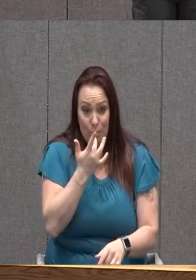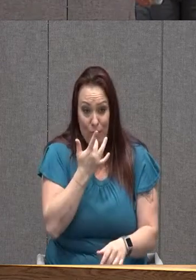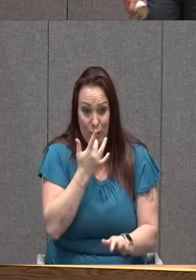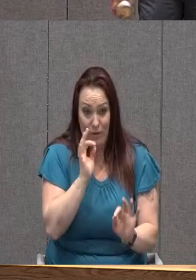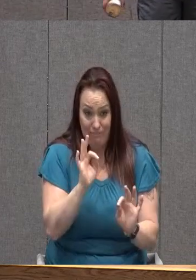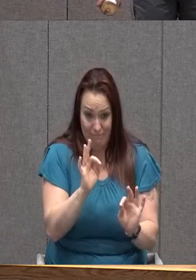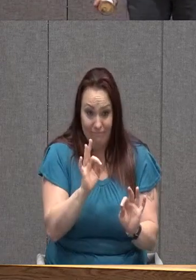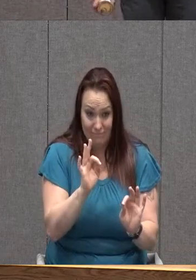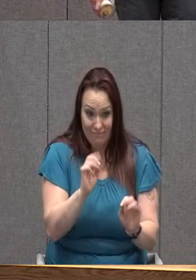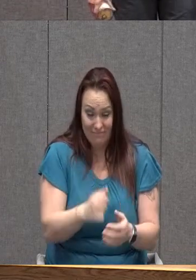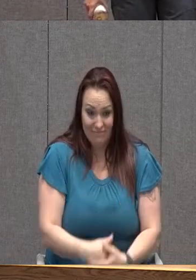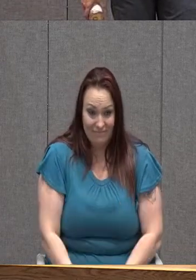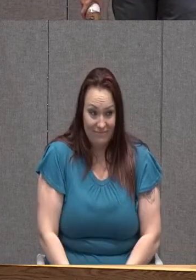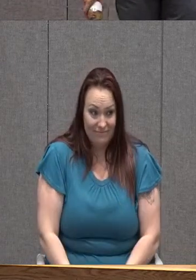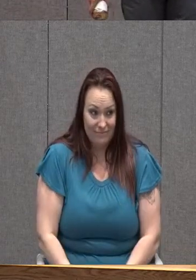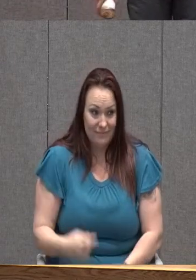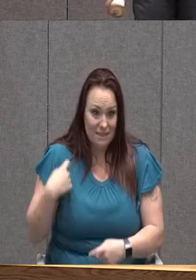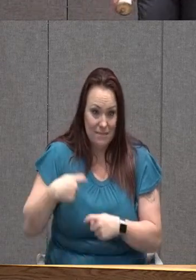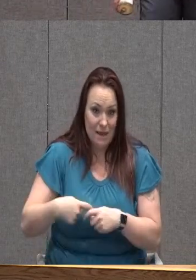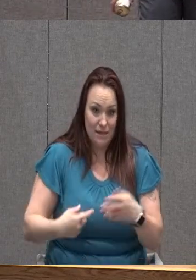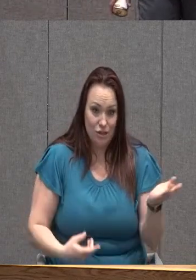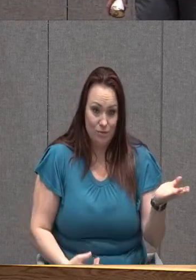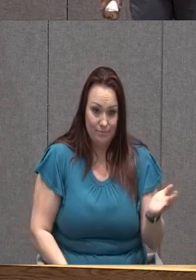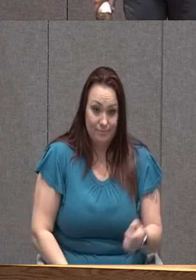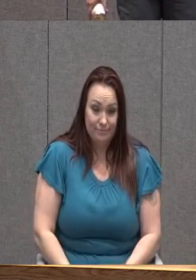(in foreign language)